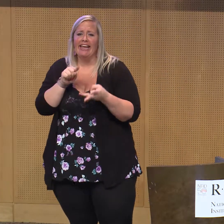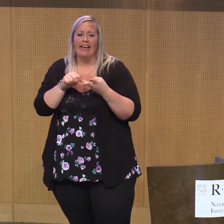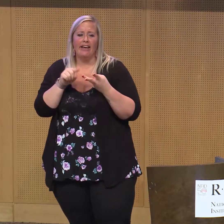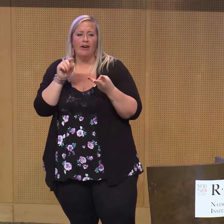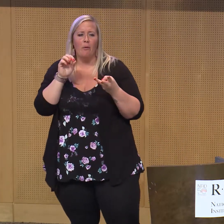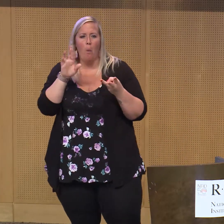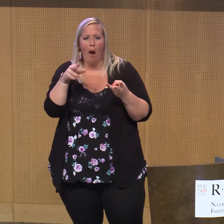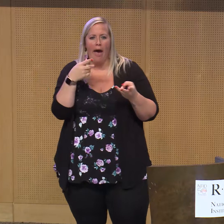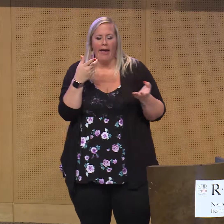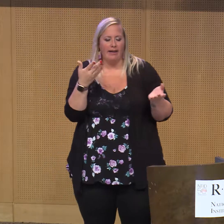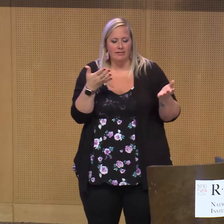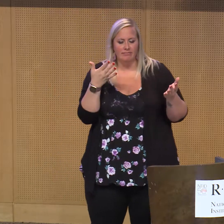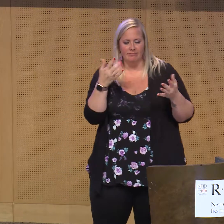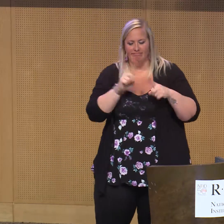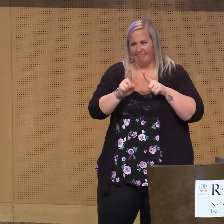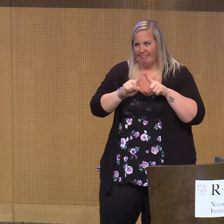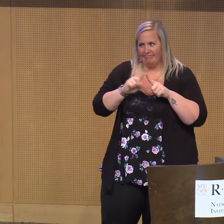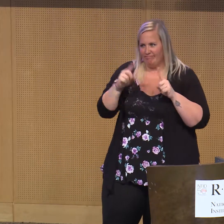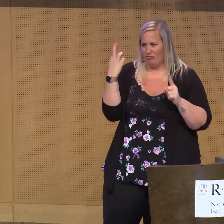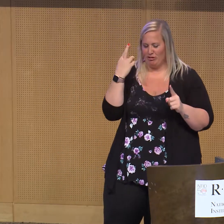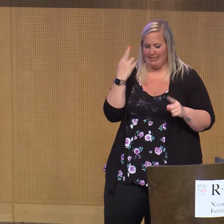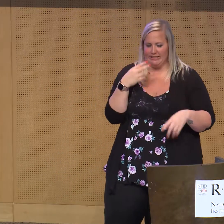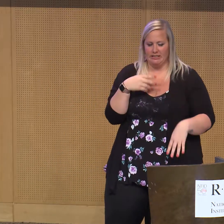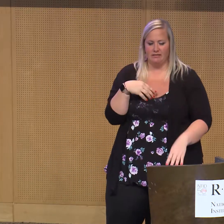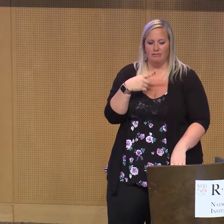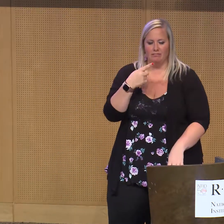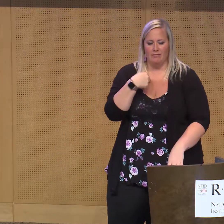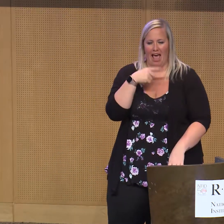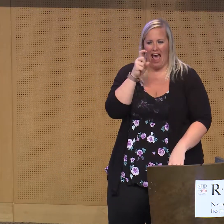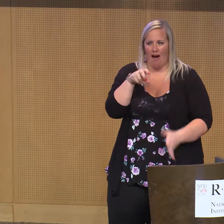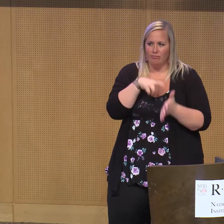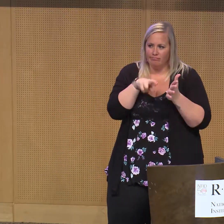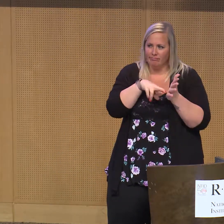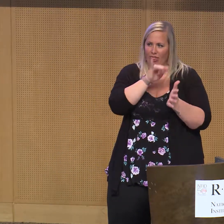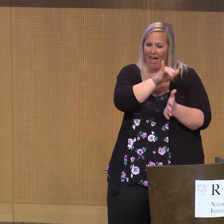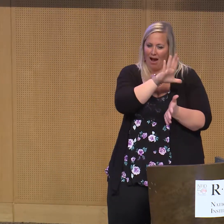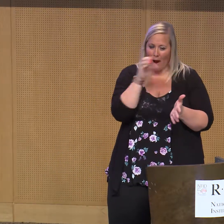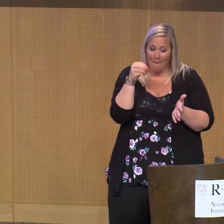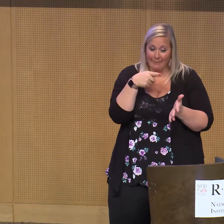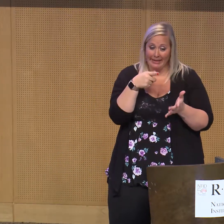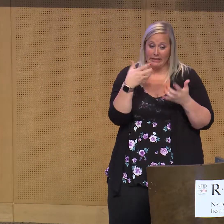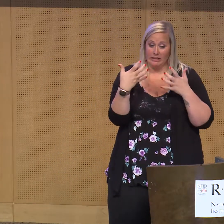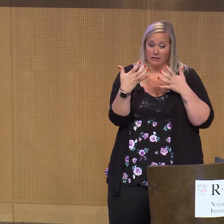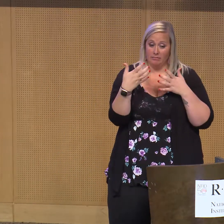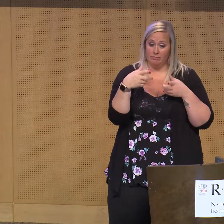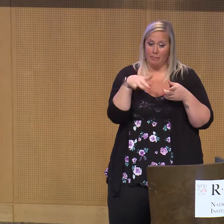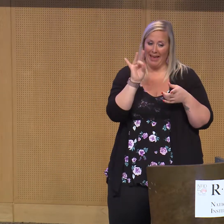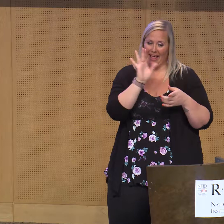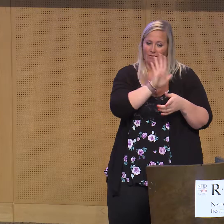so they're not tracking dirt? Or whatever the reason is, I want that to stand out. So I research the company so that I know